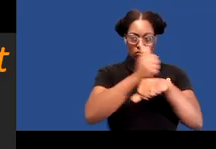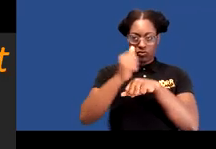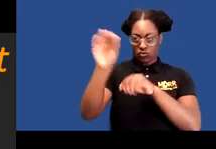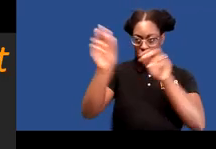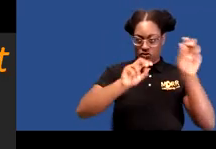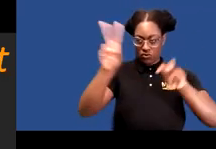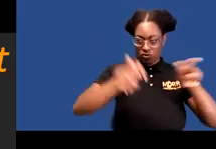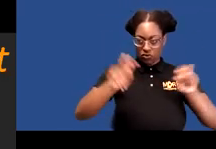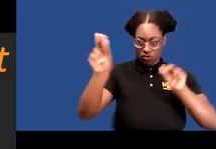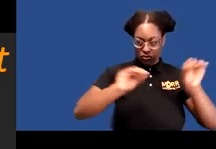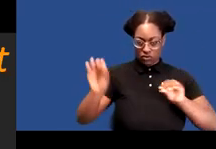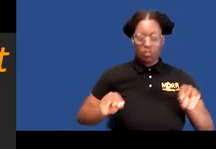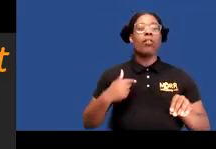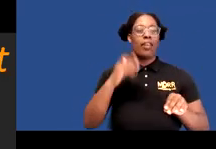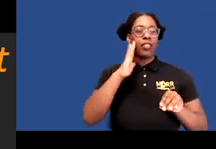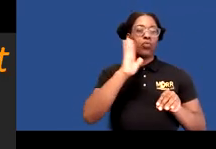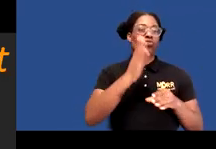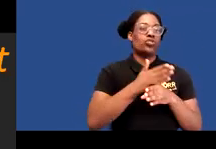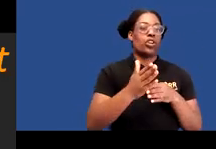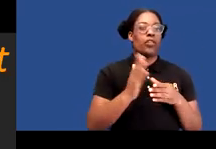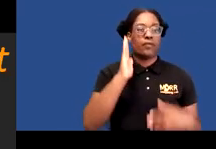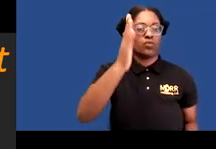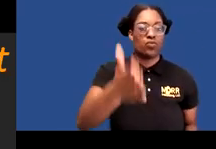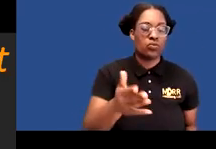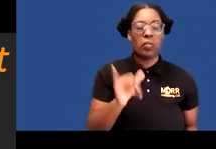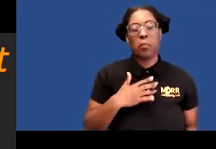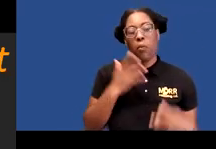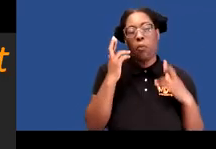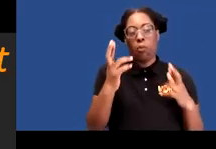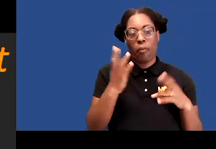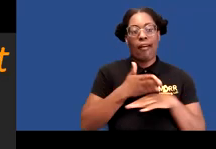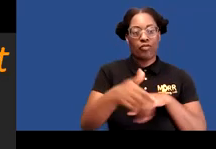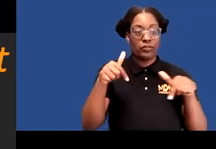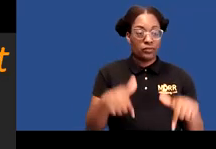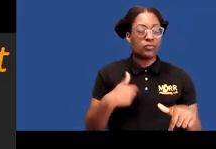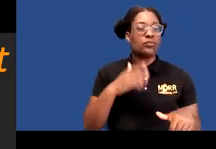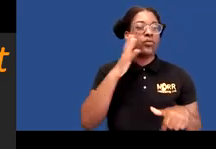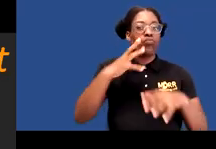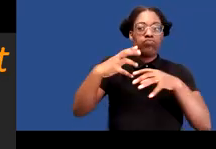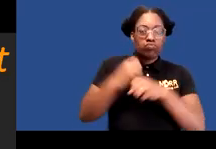And it is my hope, after the webinar, to summarize these responses,